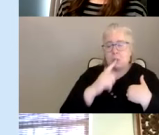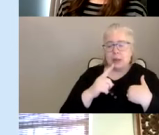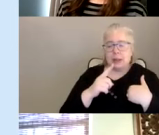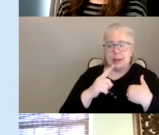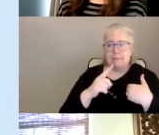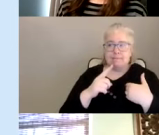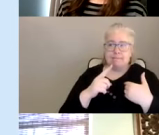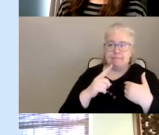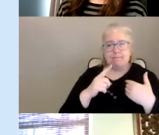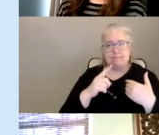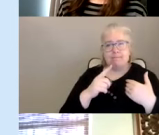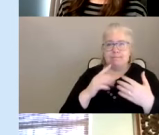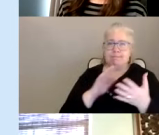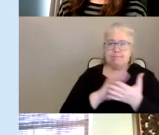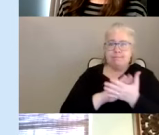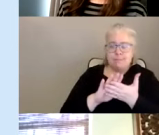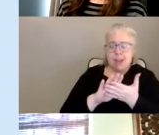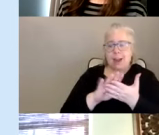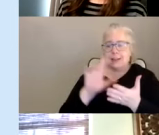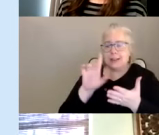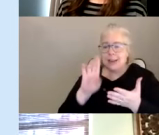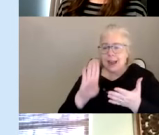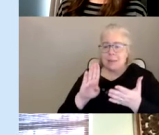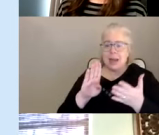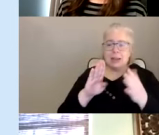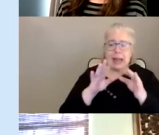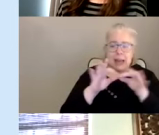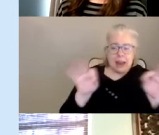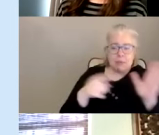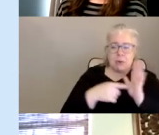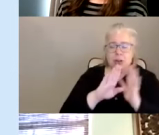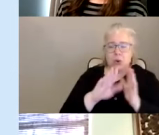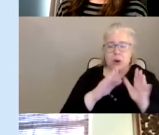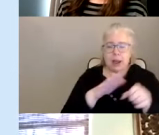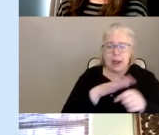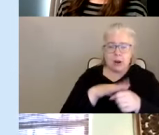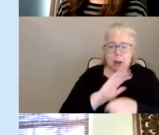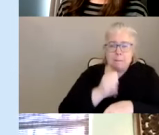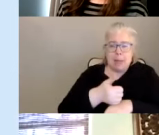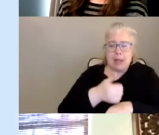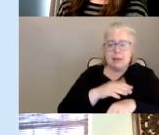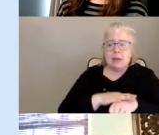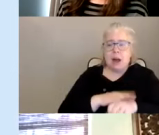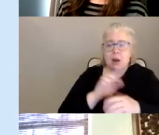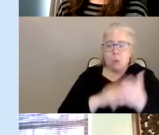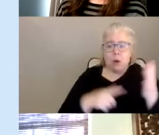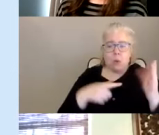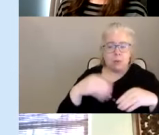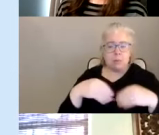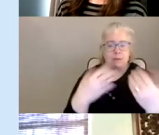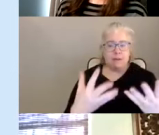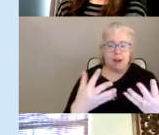of what languages may be represented in your community based upon the languages that we service in those areas.